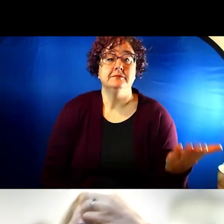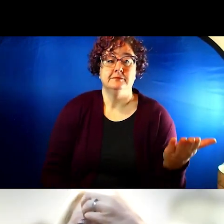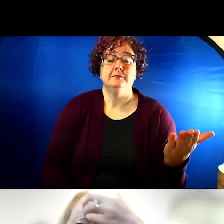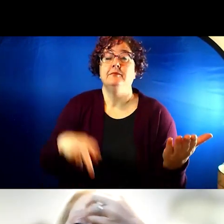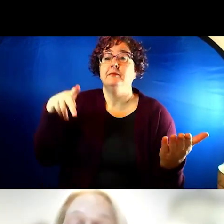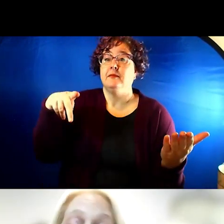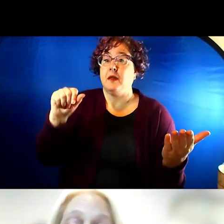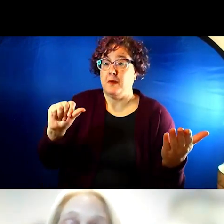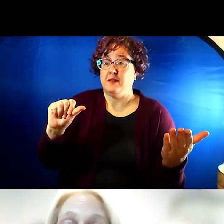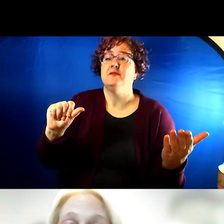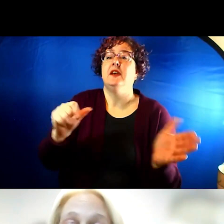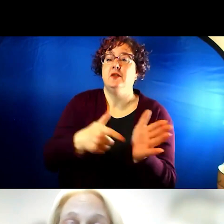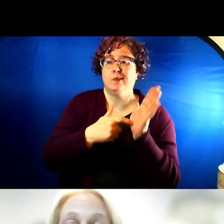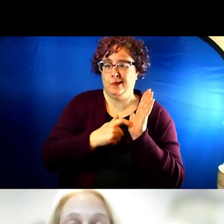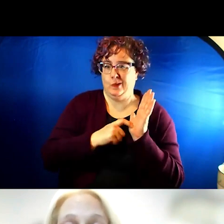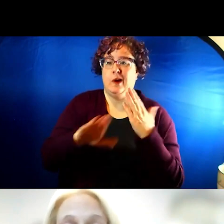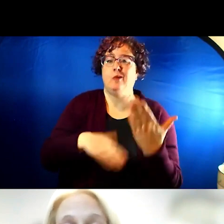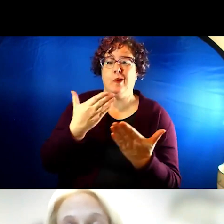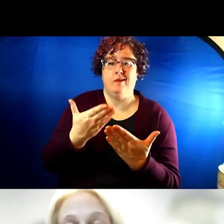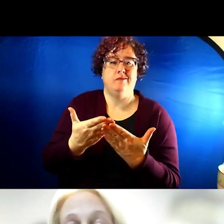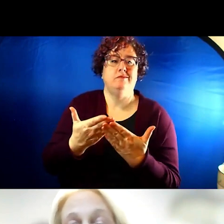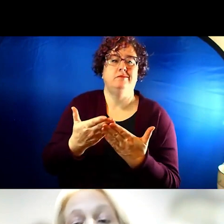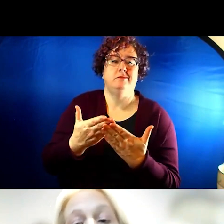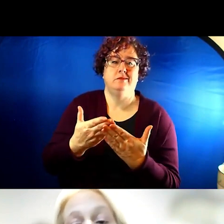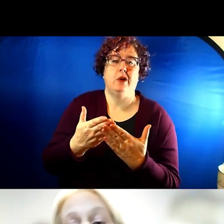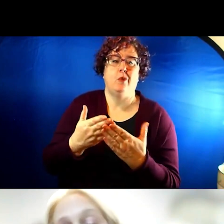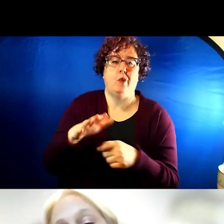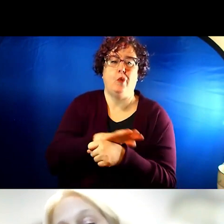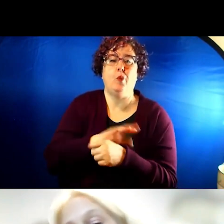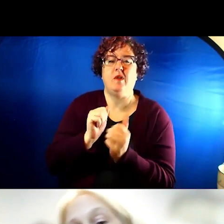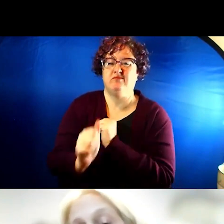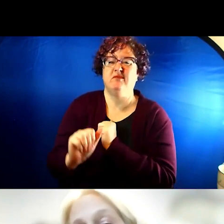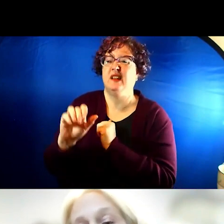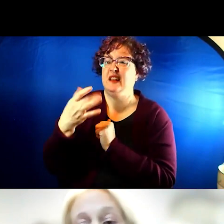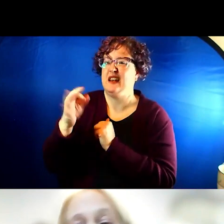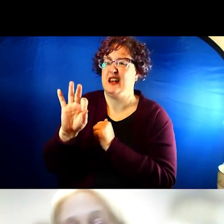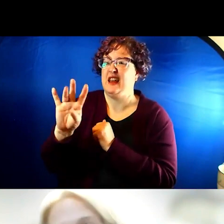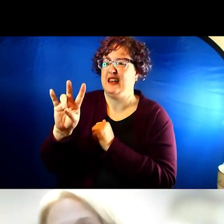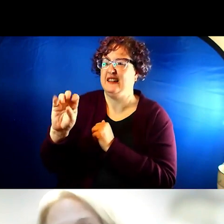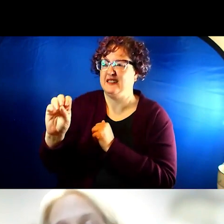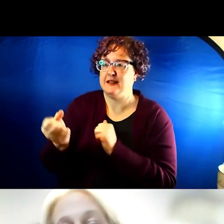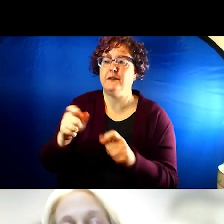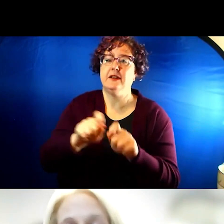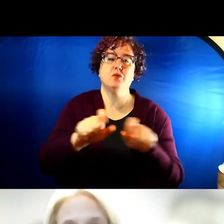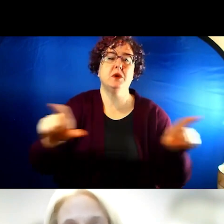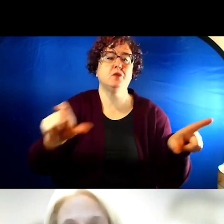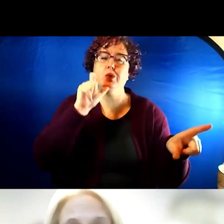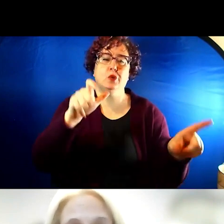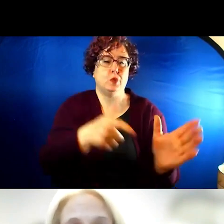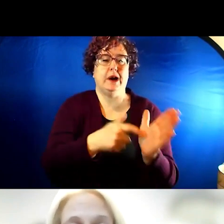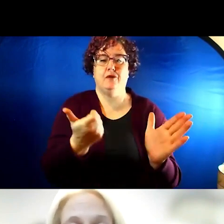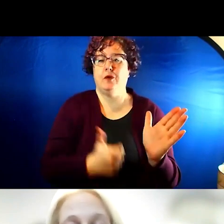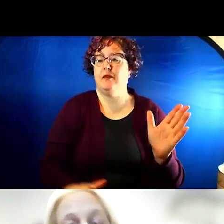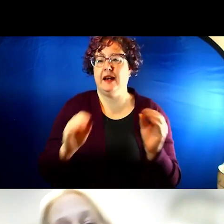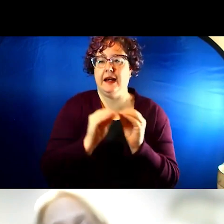BASE ODD THE MEDICAL HEALTH PROCEDURES ACTS.